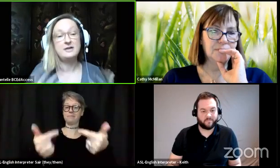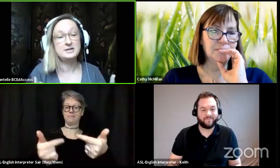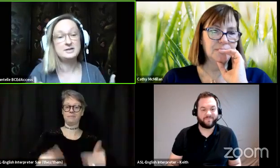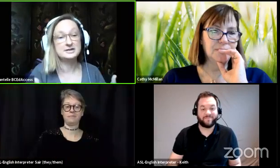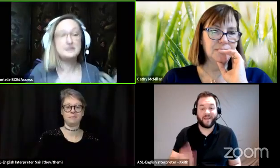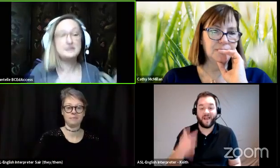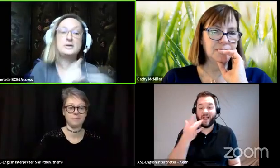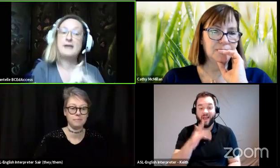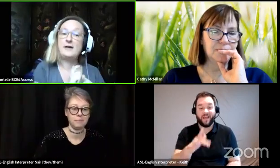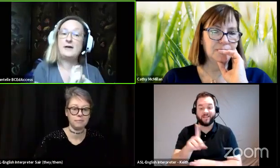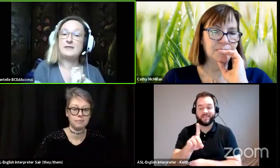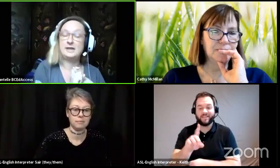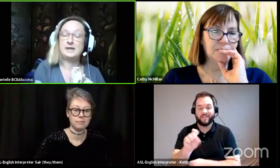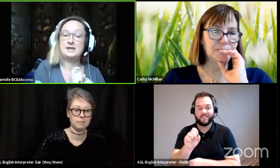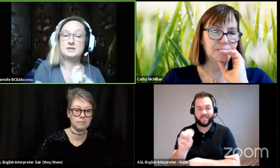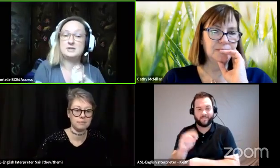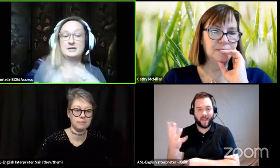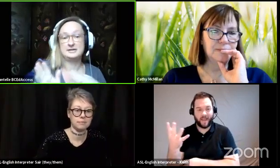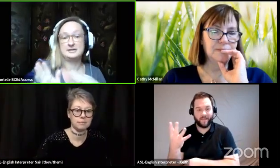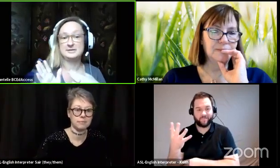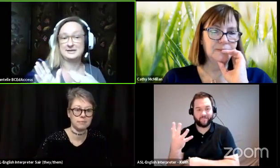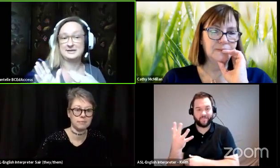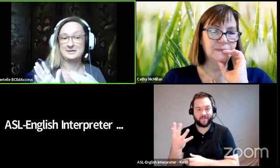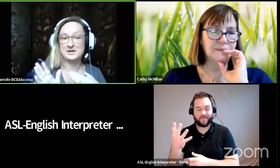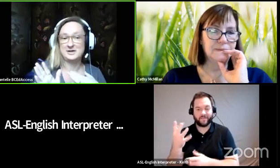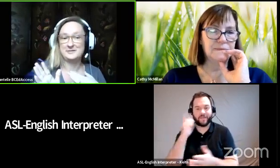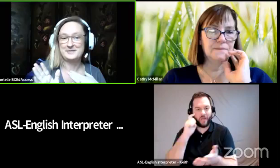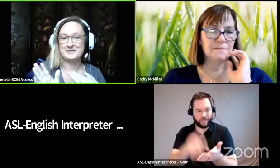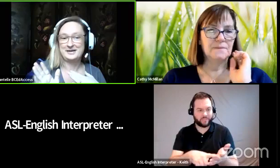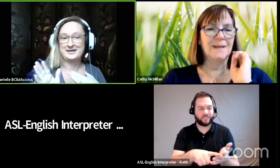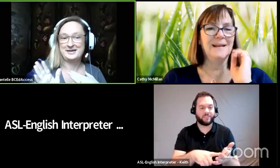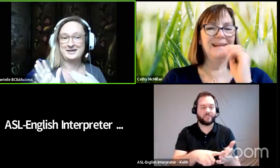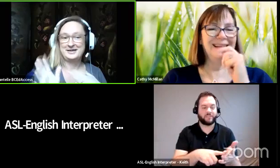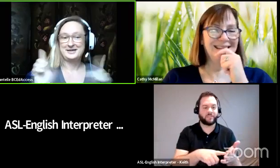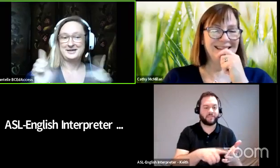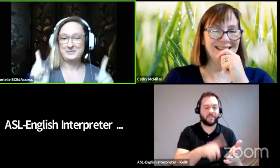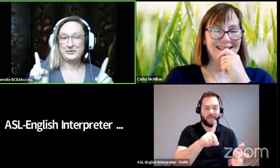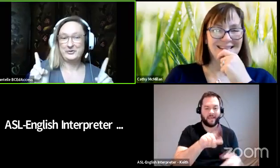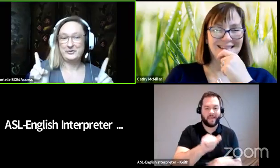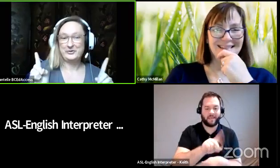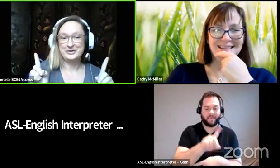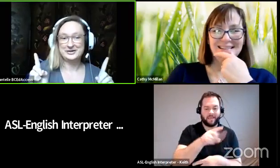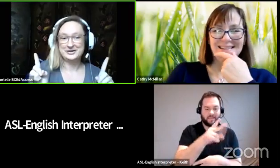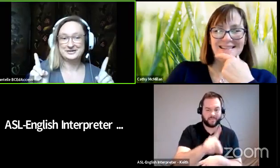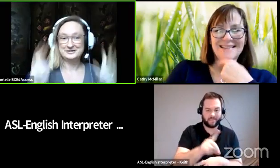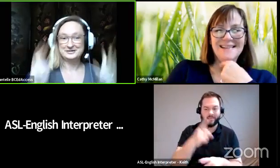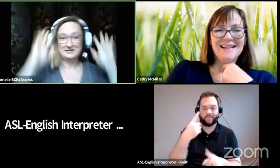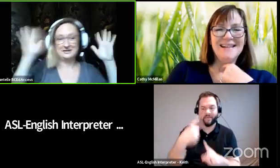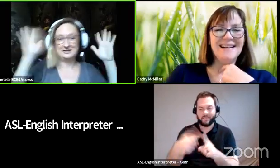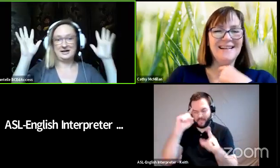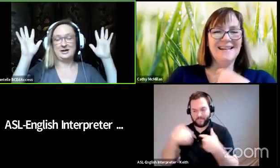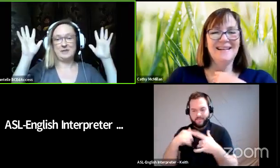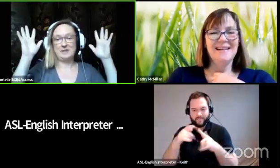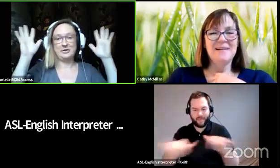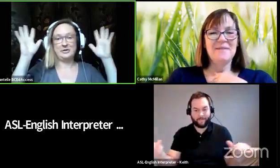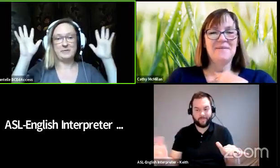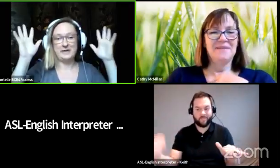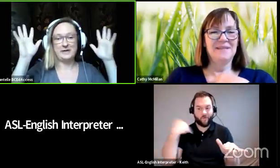Luckily, the DSM five acknowledged the DSM five acknowledges that you can now. have aDHD and autism have aDHD and autism at the same time. before